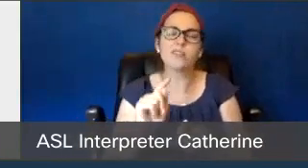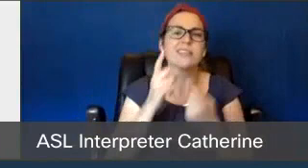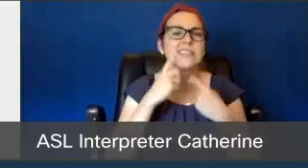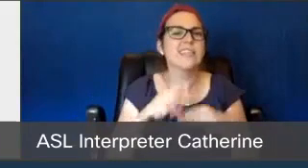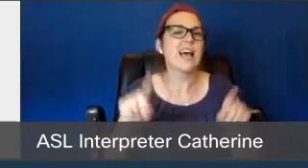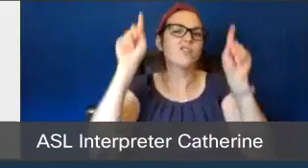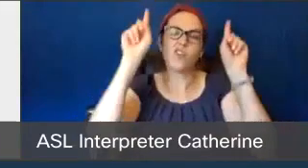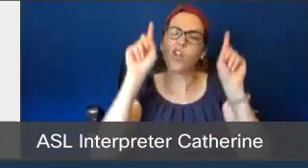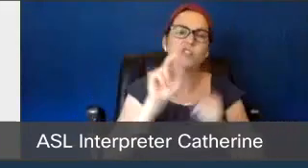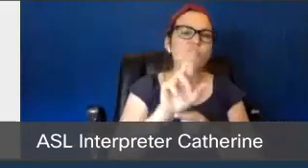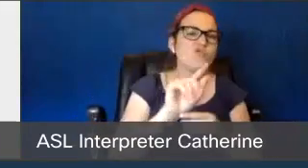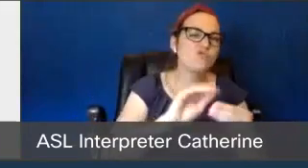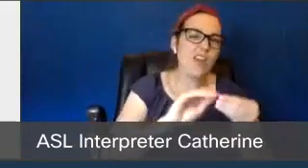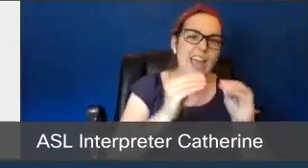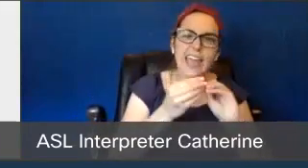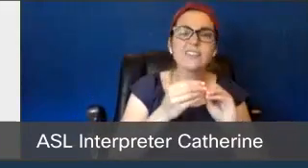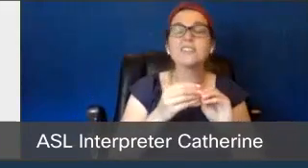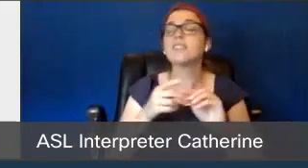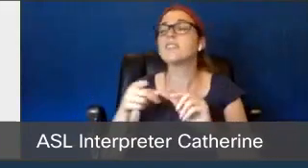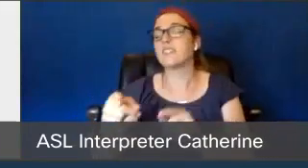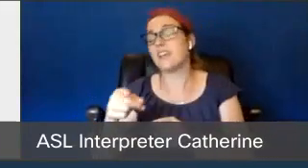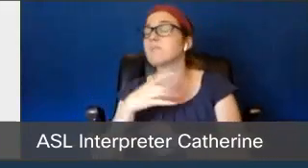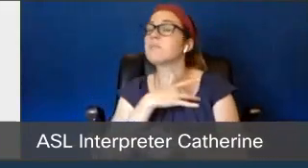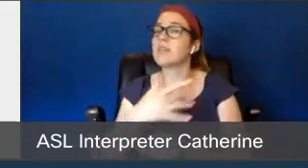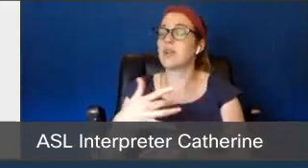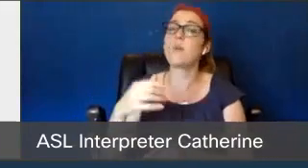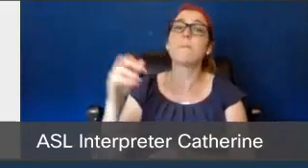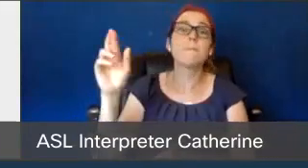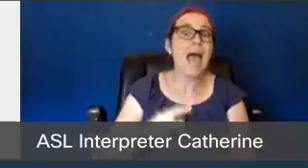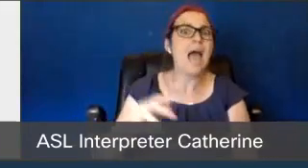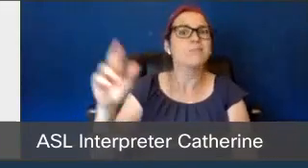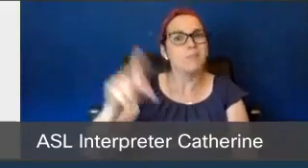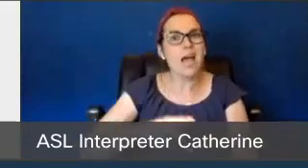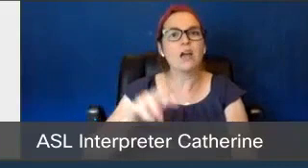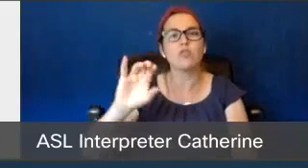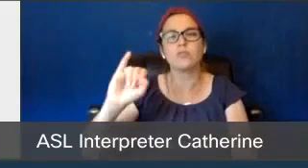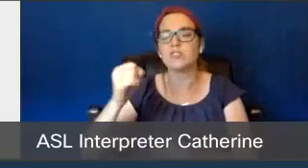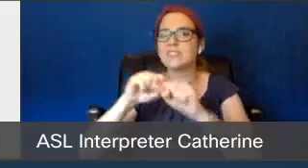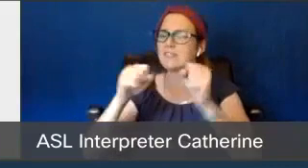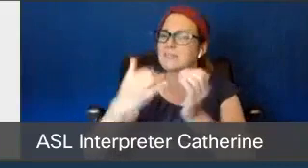in other words they have poor outcomes. And we have pretty alarming evidence that